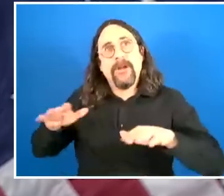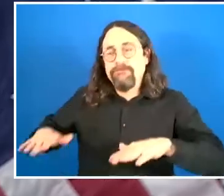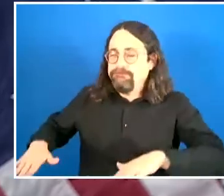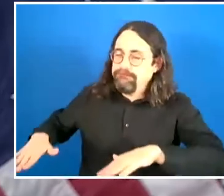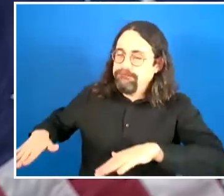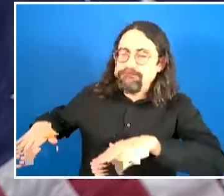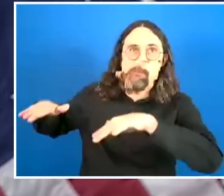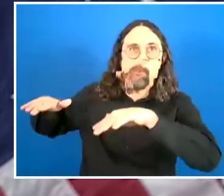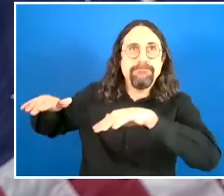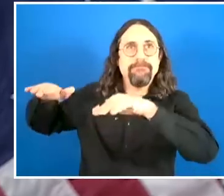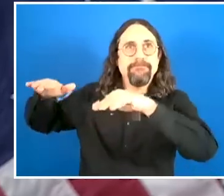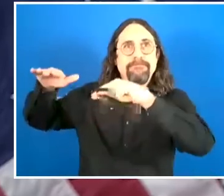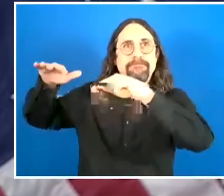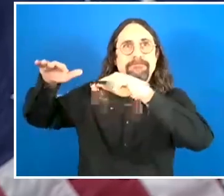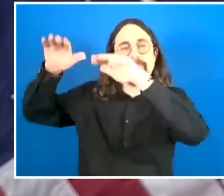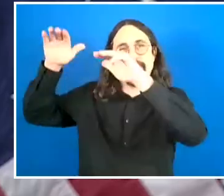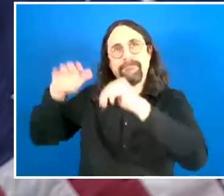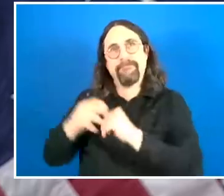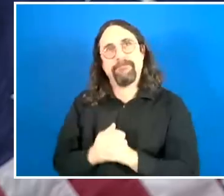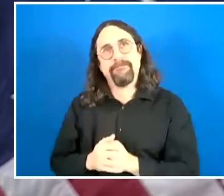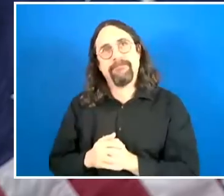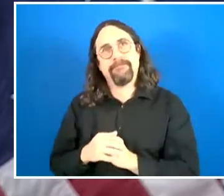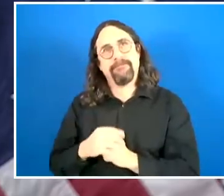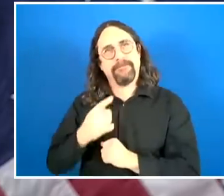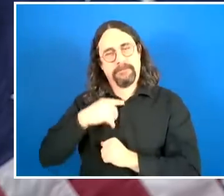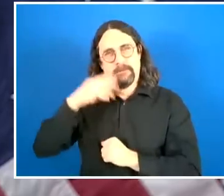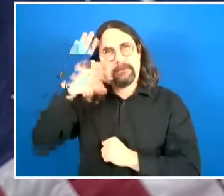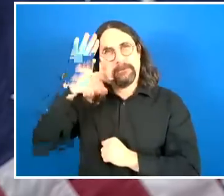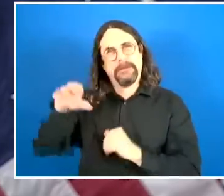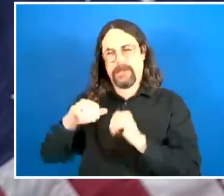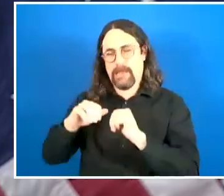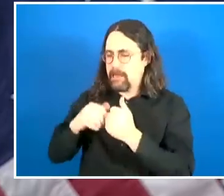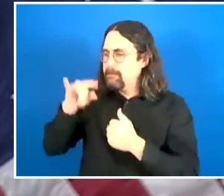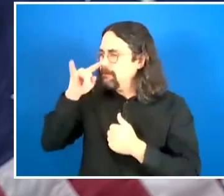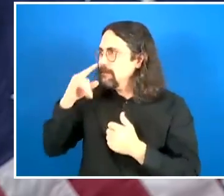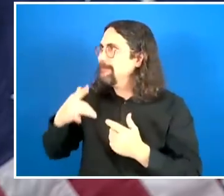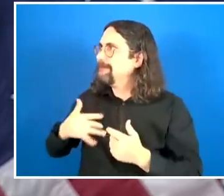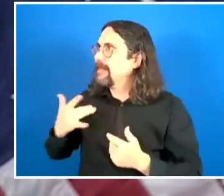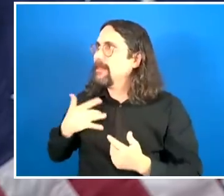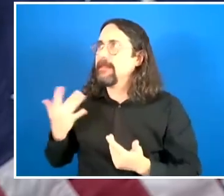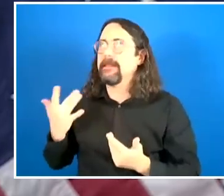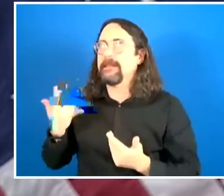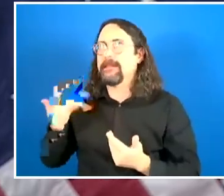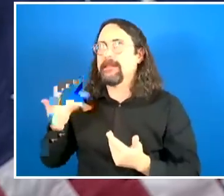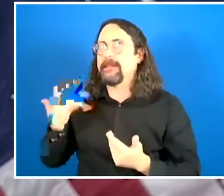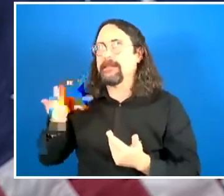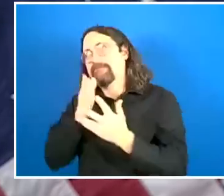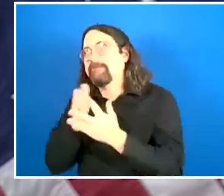20 SOMETHING, THISE GNAERTION CAME UP WITH A LOT ERN BEFORE THIS PANDEMIC. THE KIDS WHO